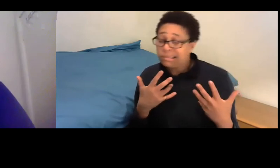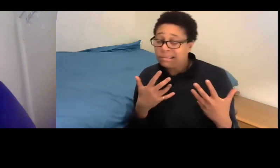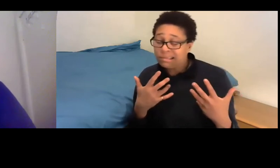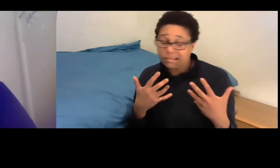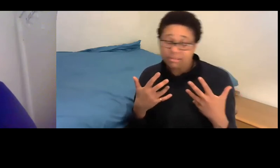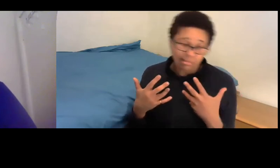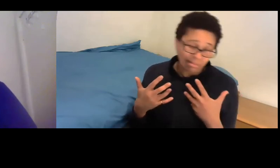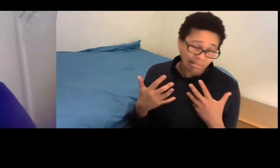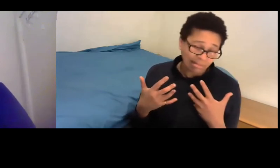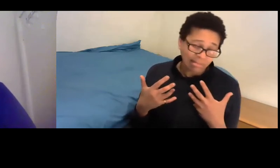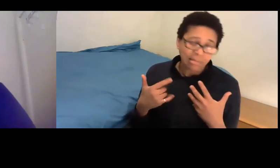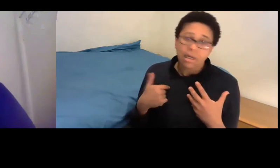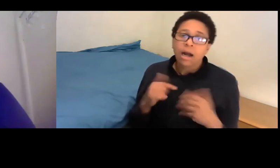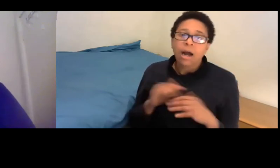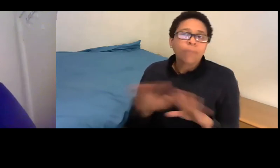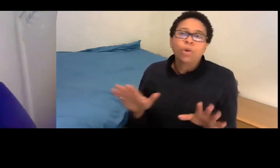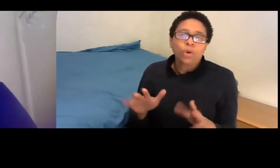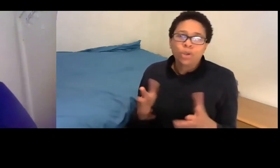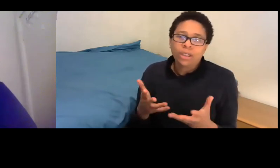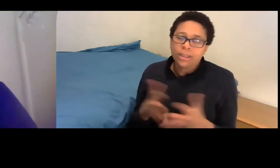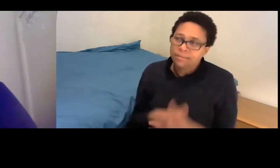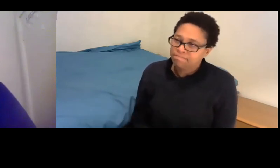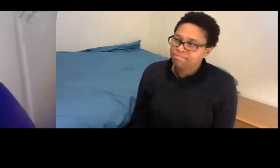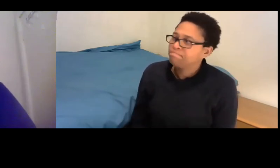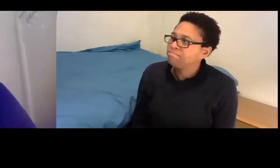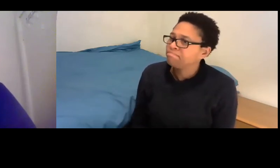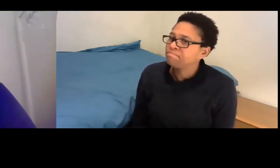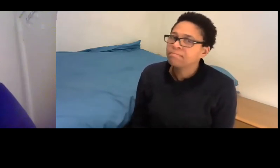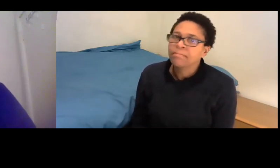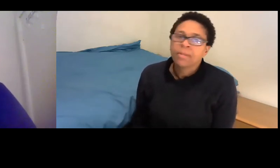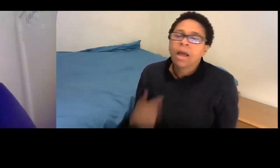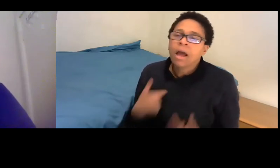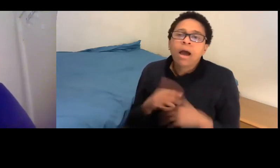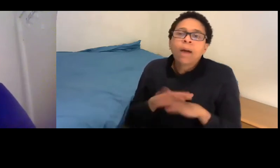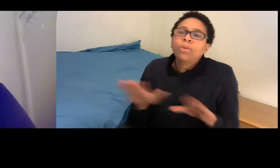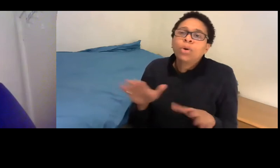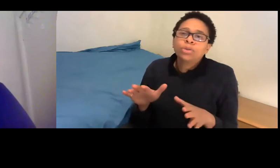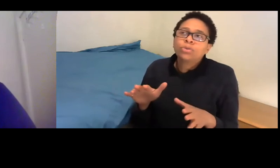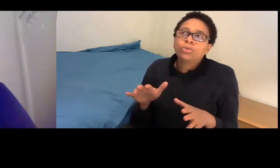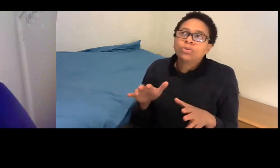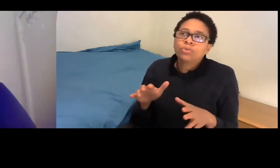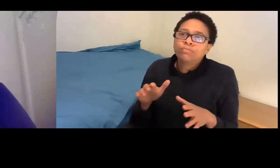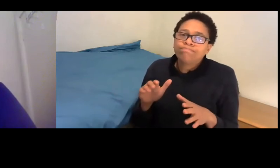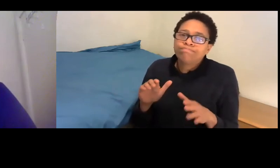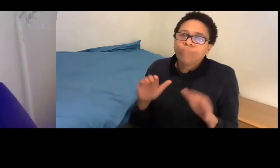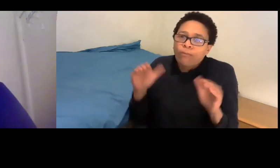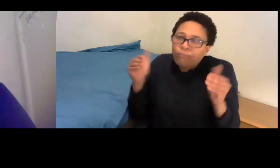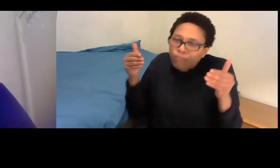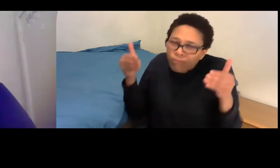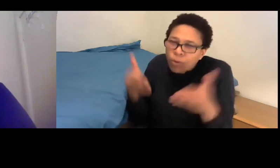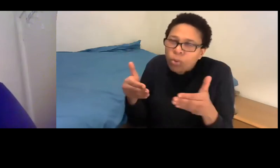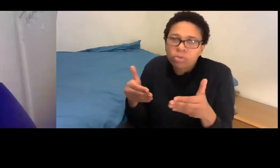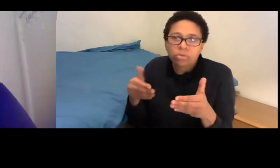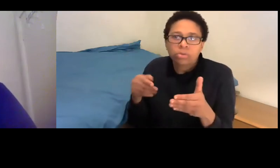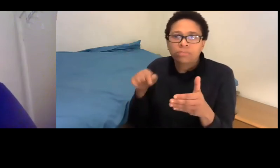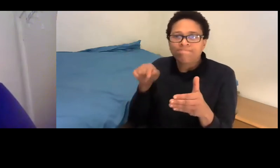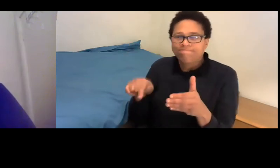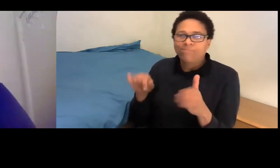gonna stick with the problem for a long time, because you know that there is a particular joy that I get from being both gay